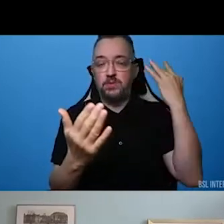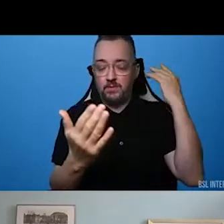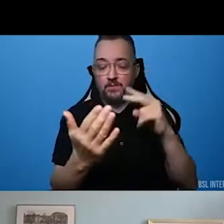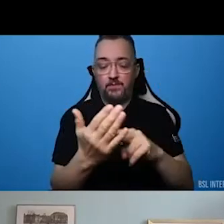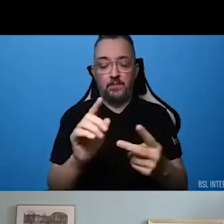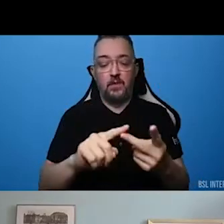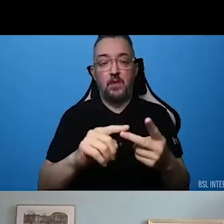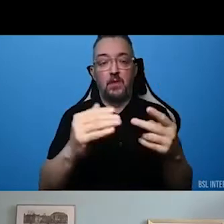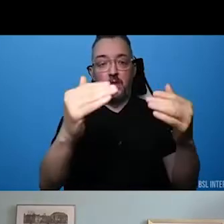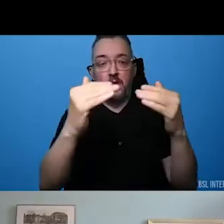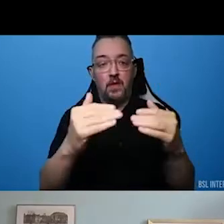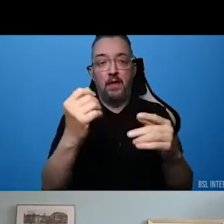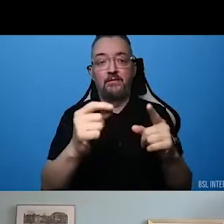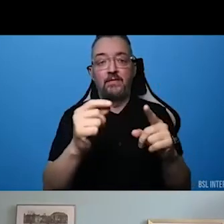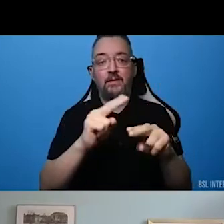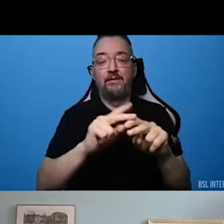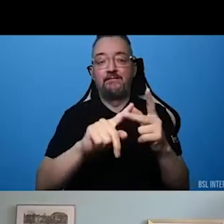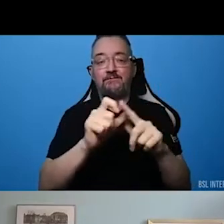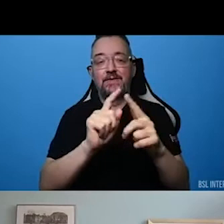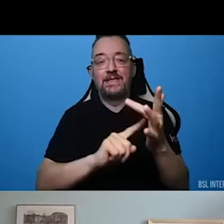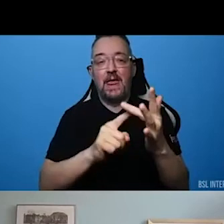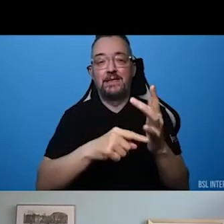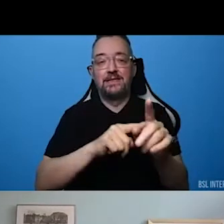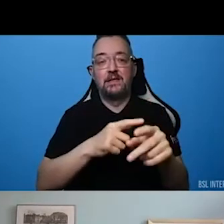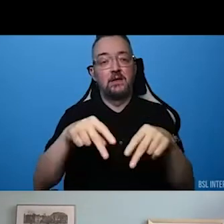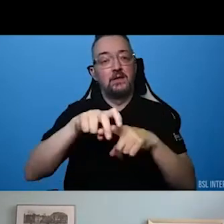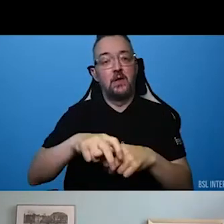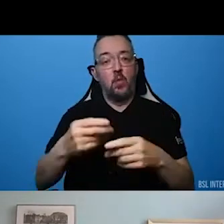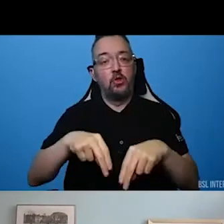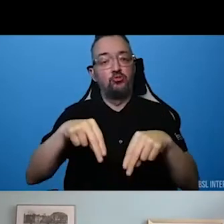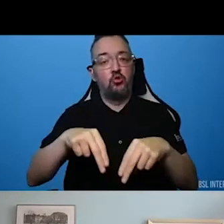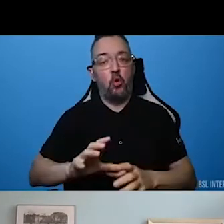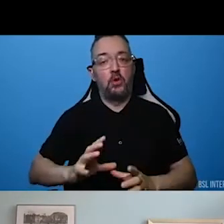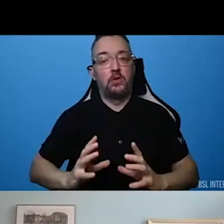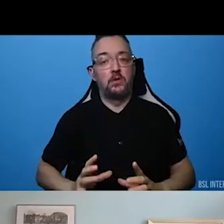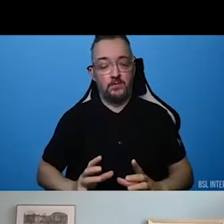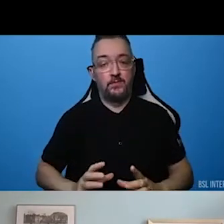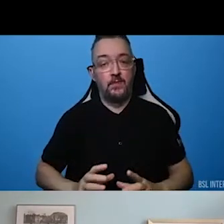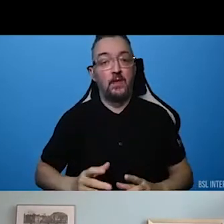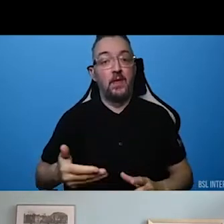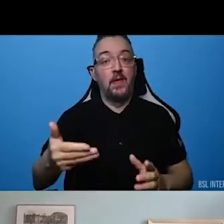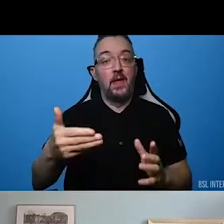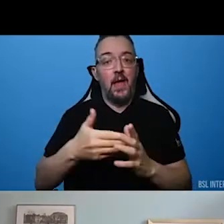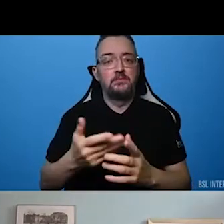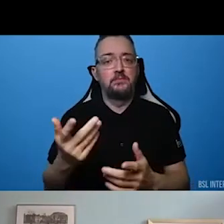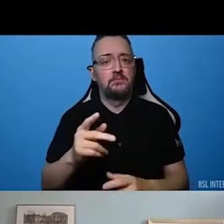below her we have Fidelity seated with a dog in her lap. and a further quite stern looking female figure